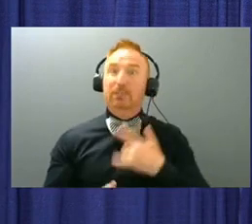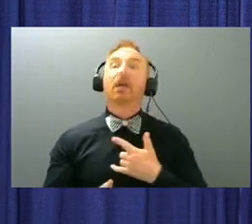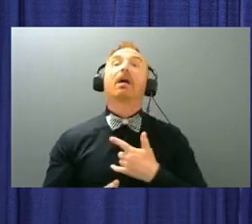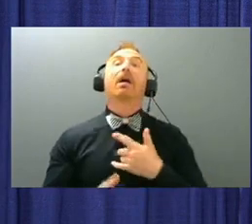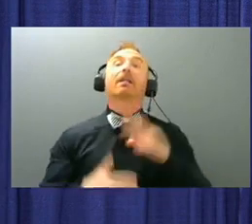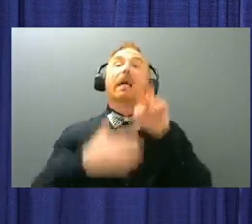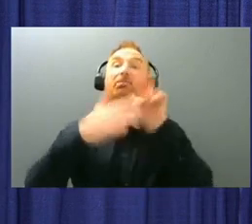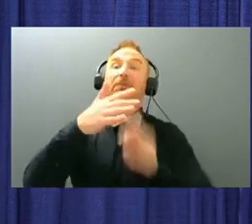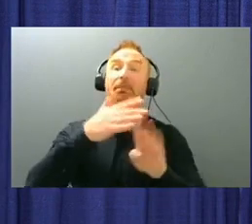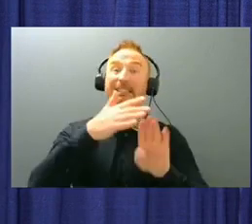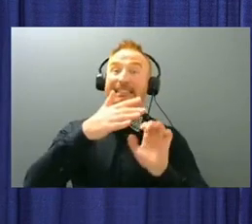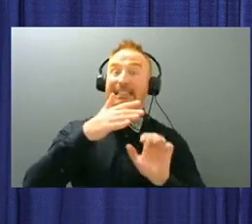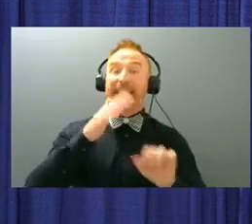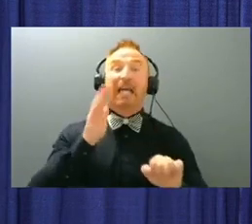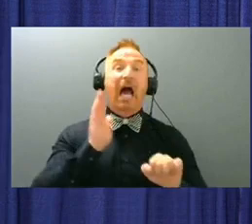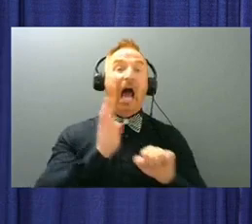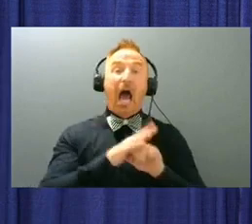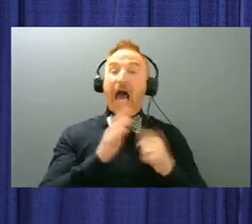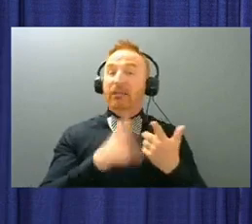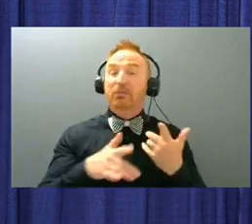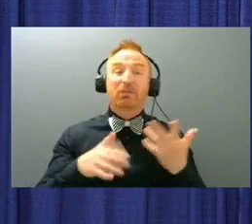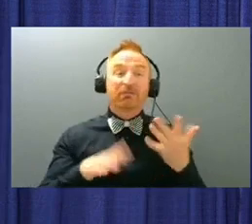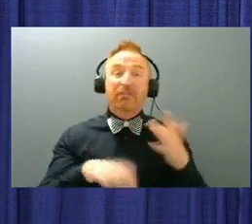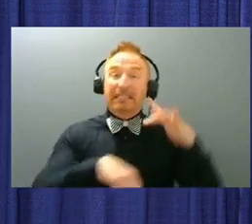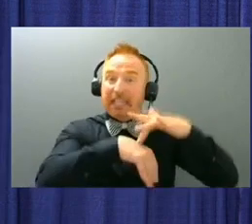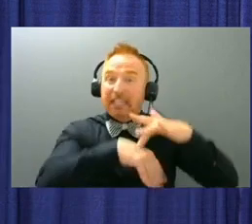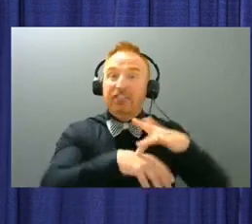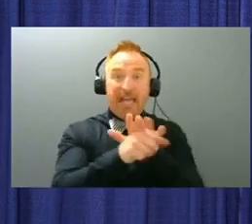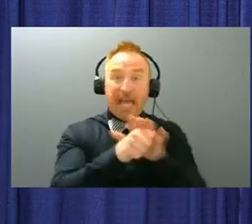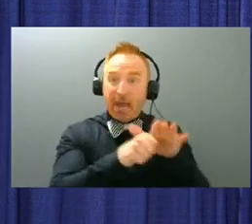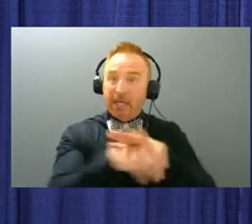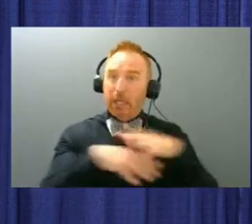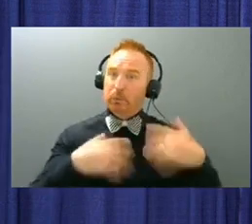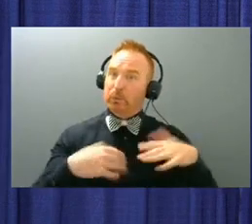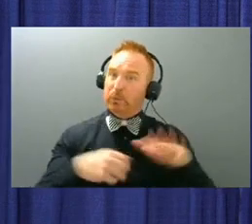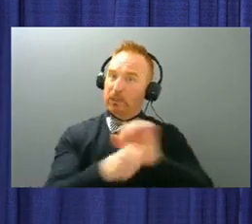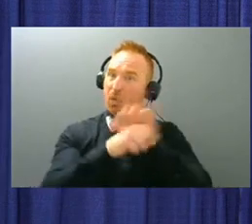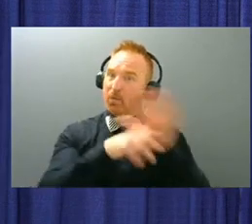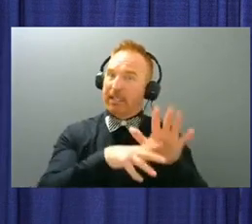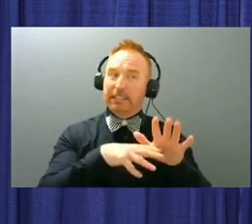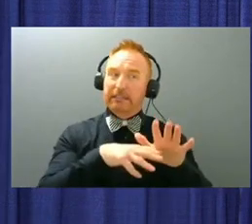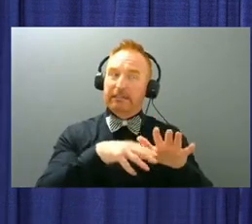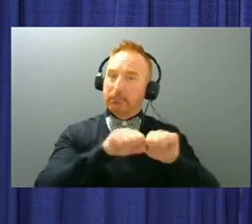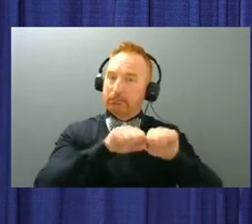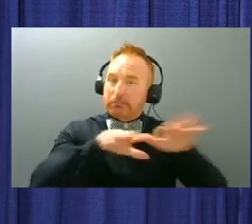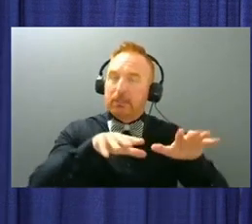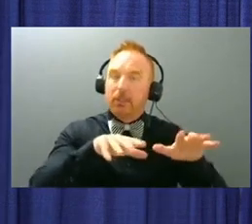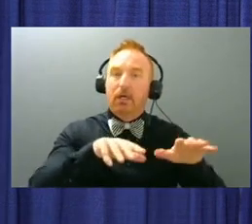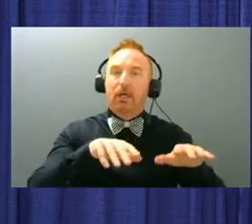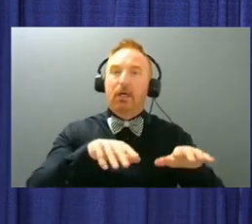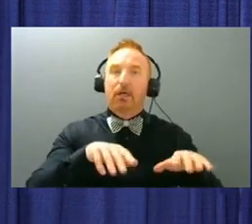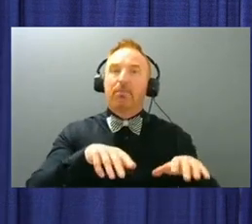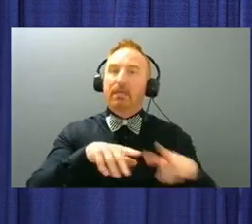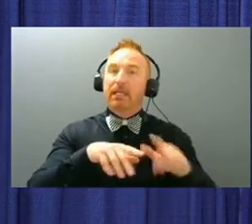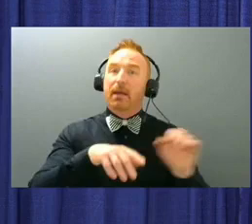Especially if you're in an area where there is COVID-19 activity, even if there is no requirement to self I select, be